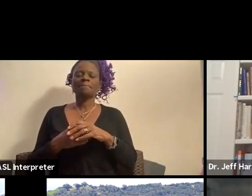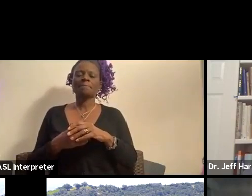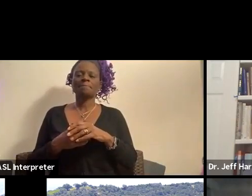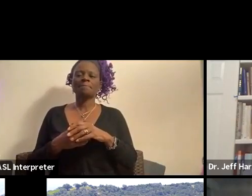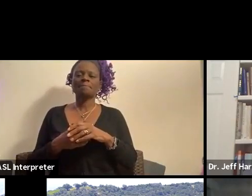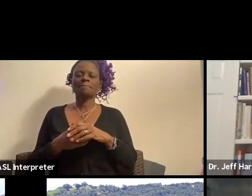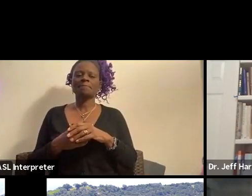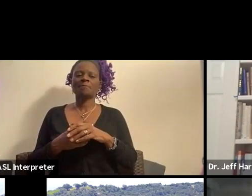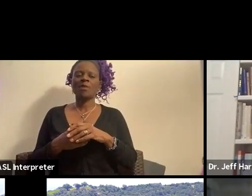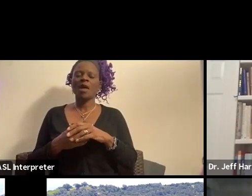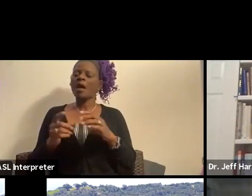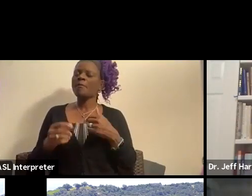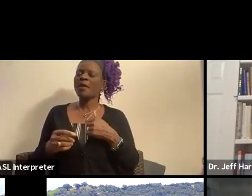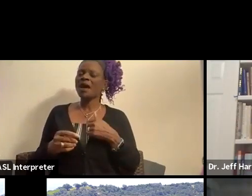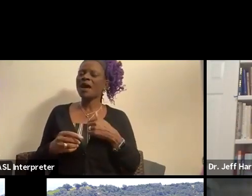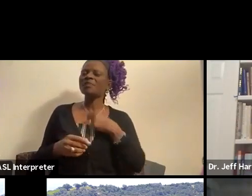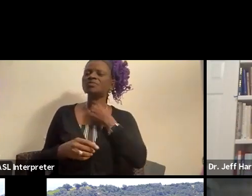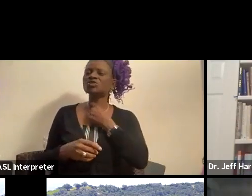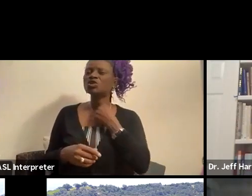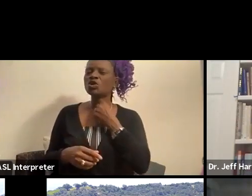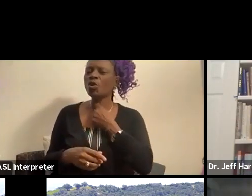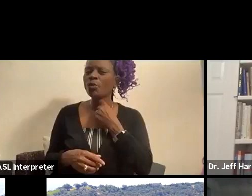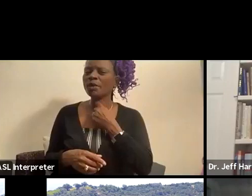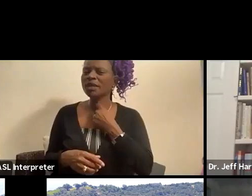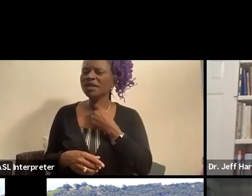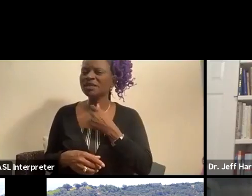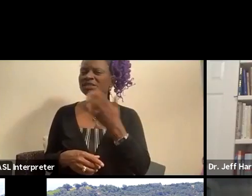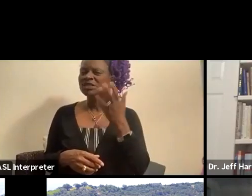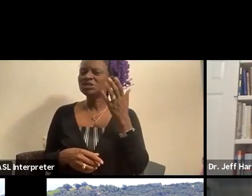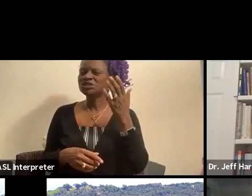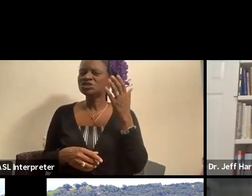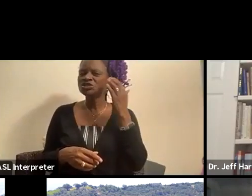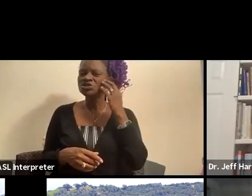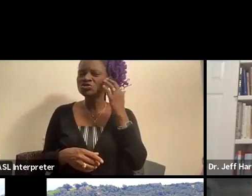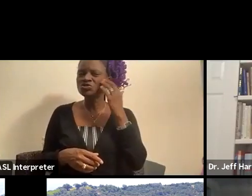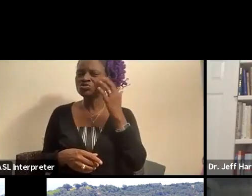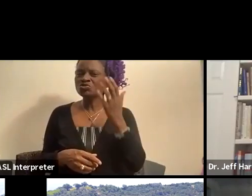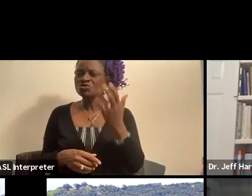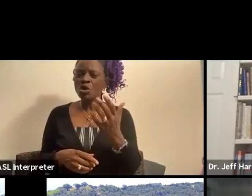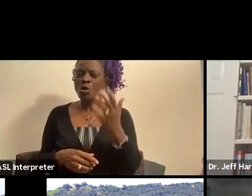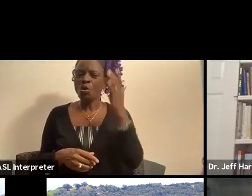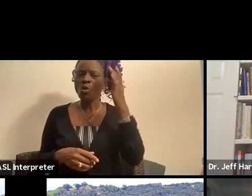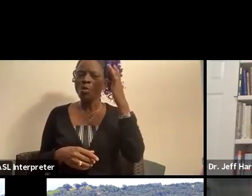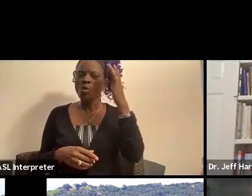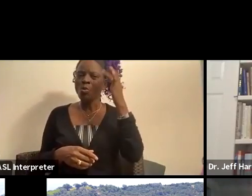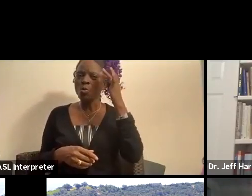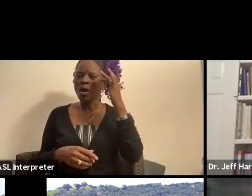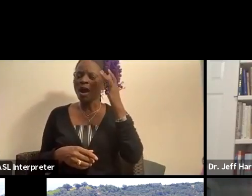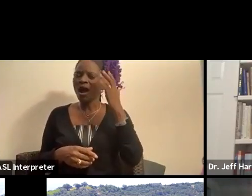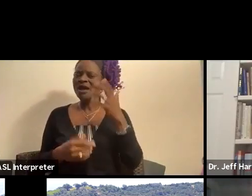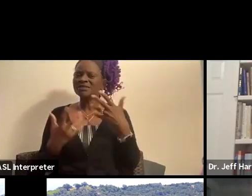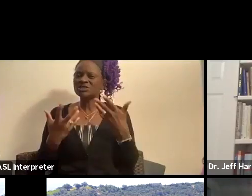What do you think that is? And does that contribute even partially to the ongoing heavy caseload?